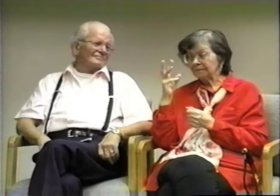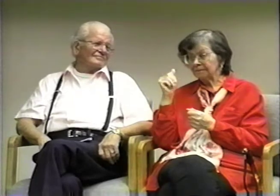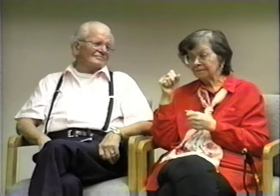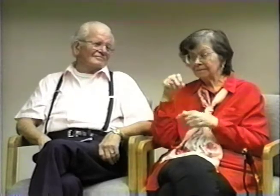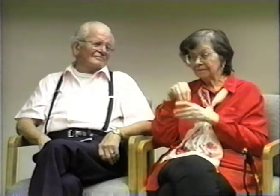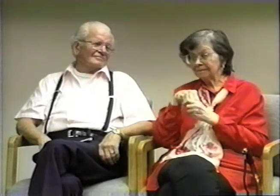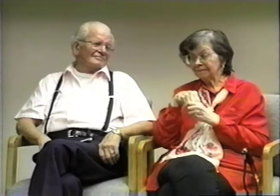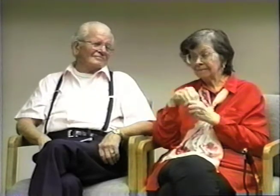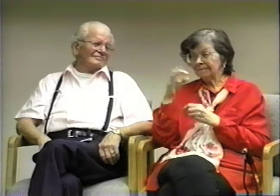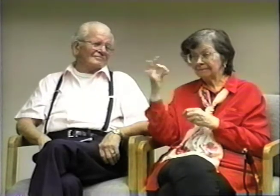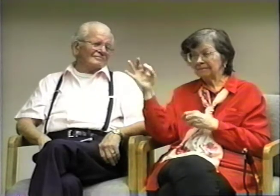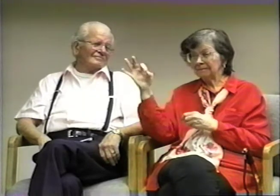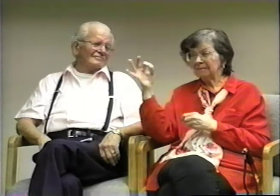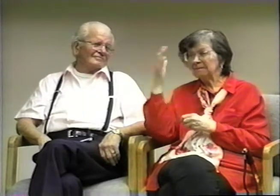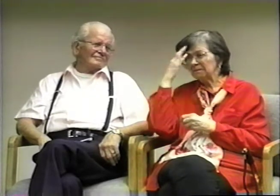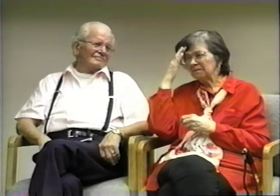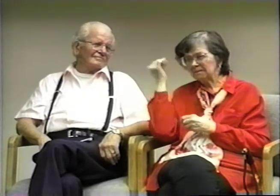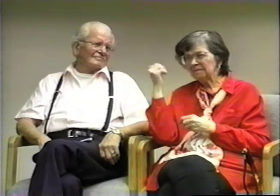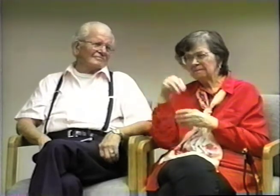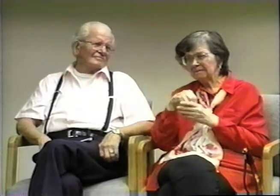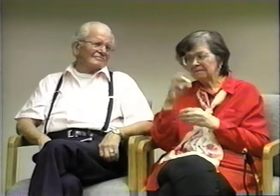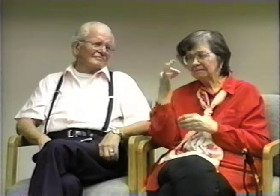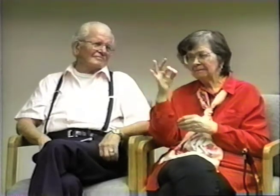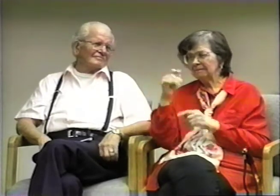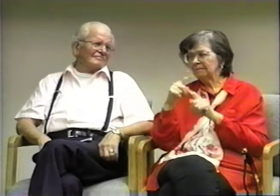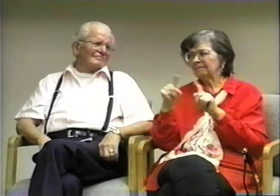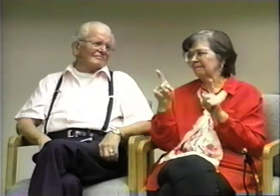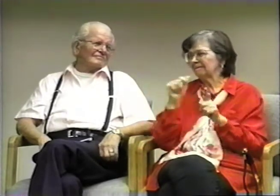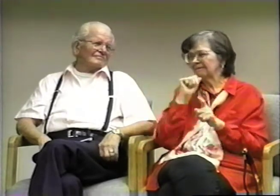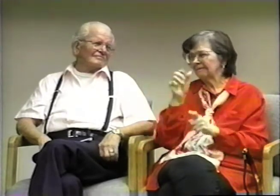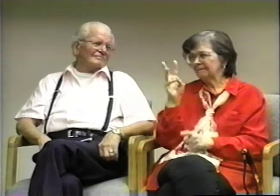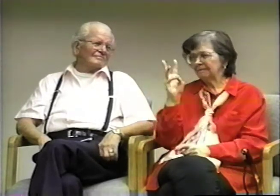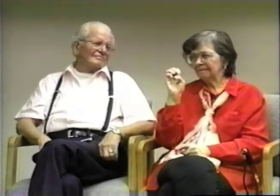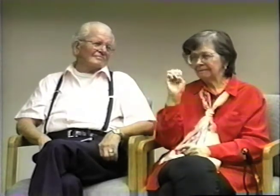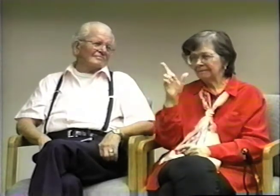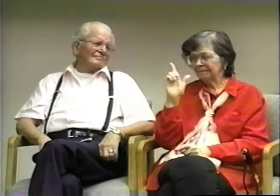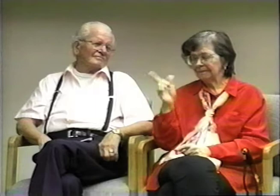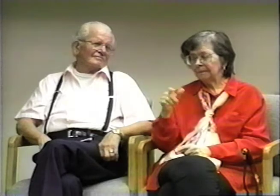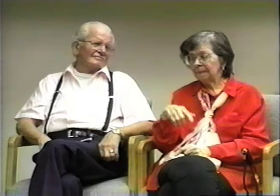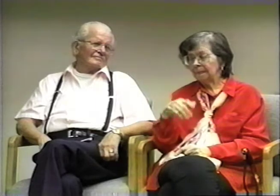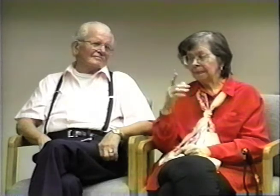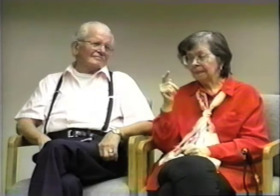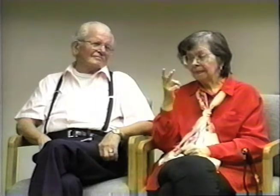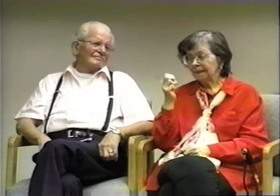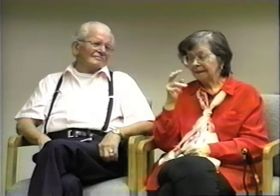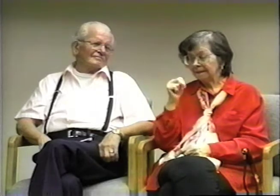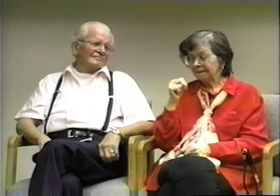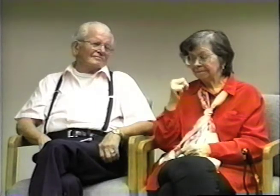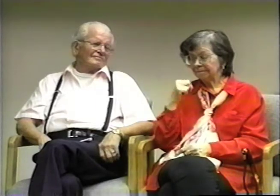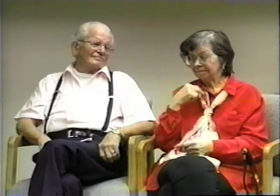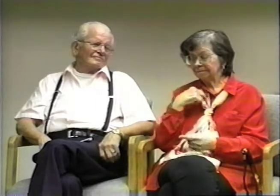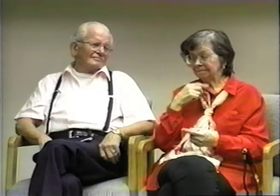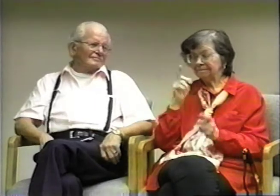I knew him when we were at Faribault, but not very well.